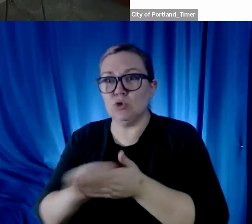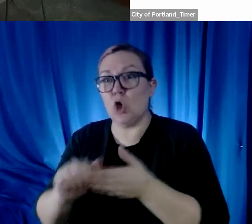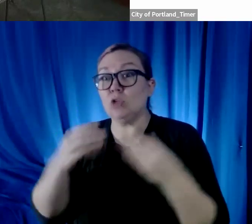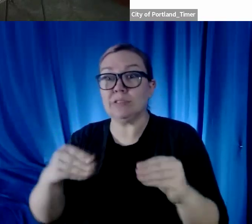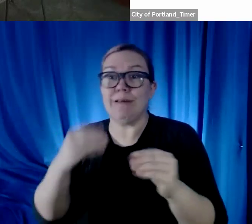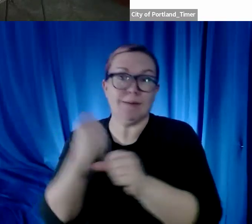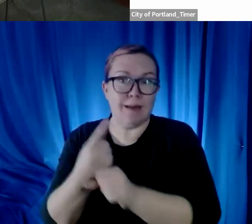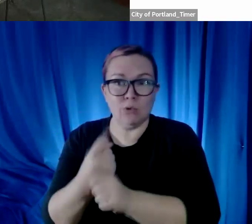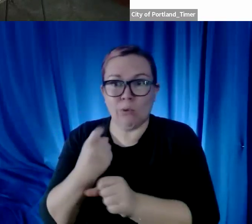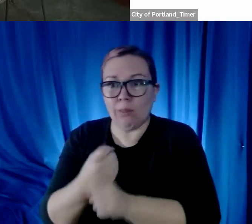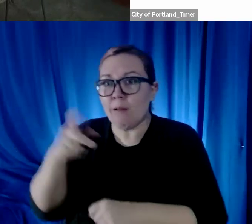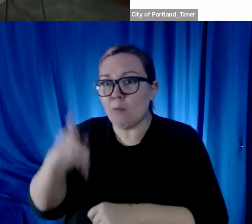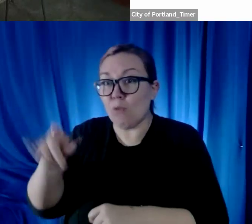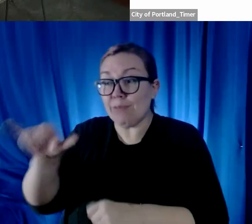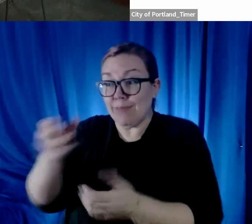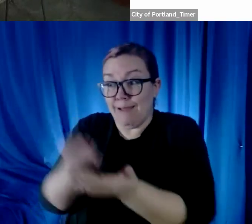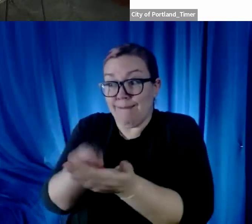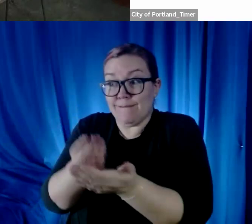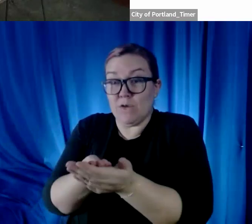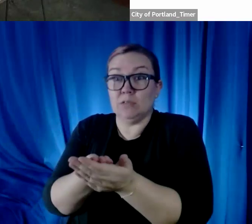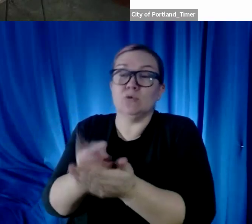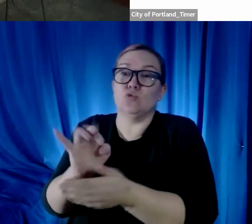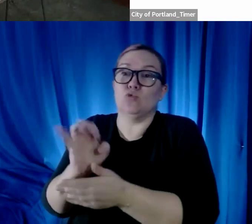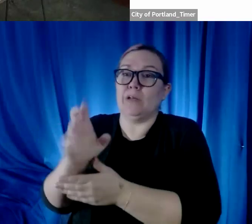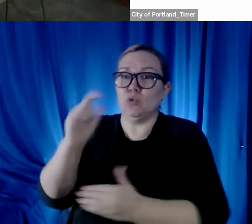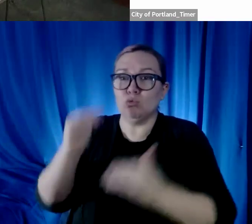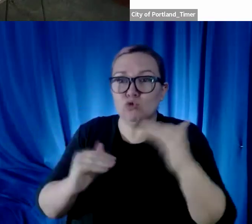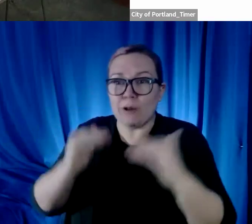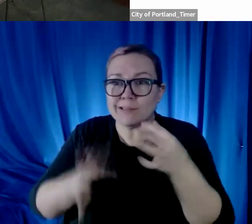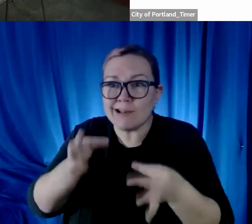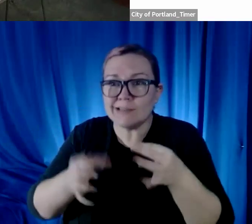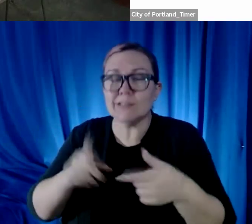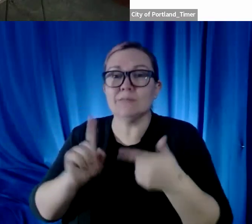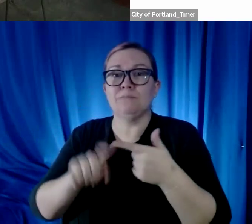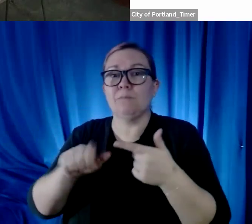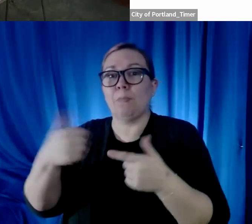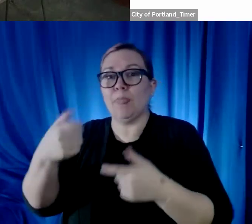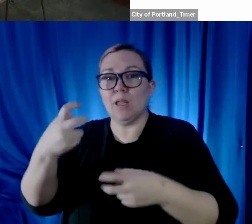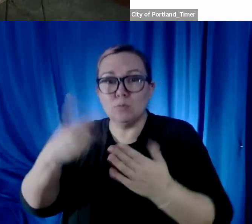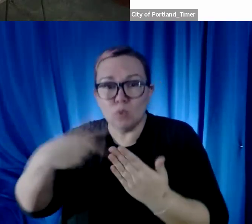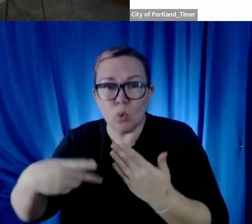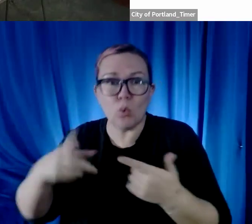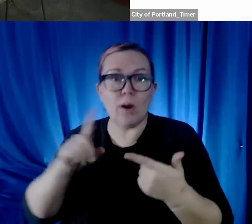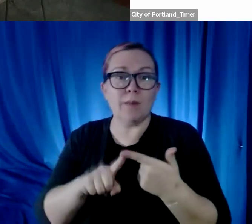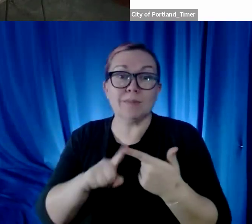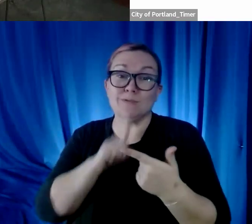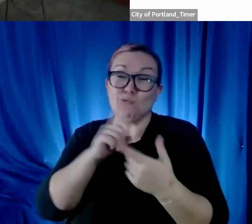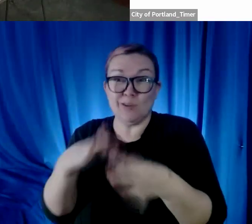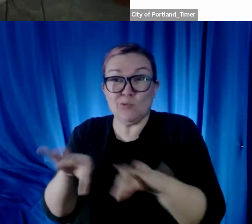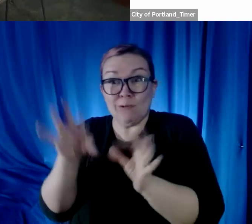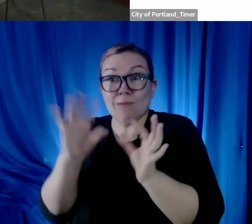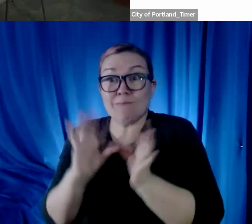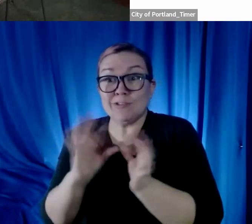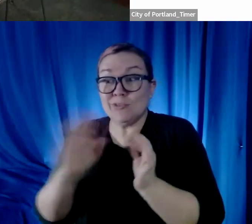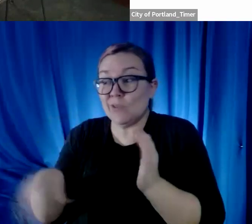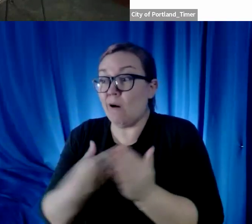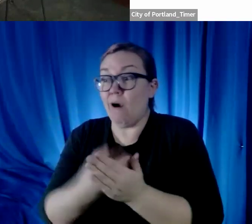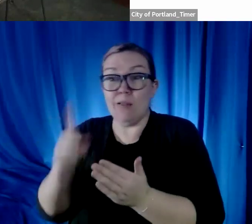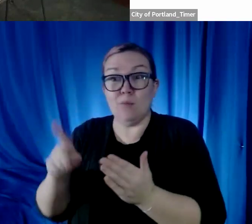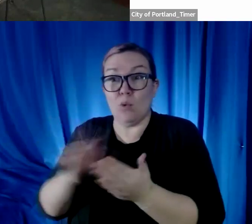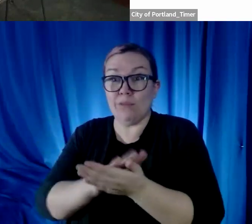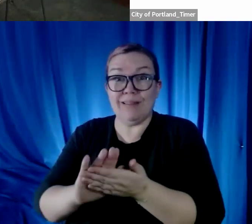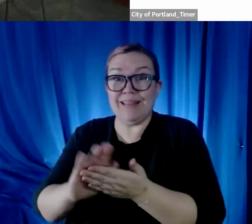And that funds racial justice and social equity programs, climate and community benefits. It's worth mentioning that all of Portland Clean Energy Fund is already allocated.